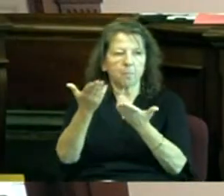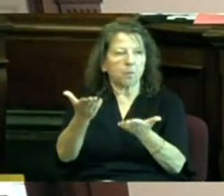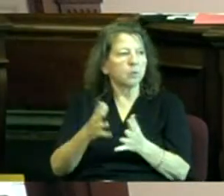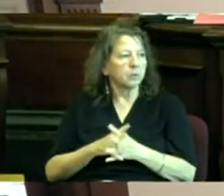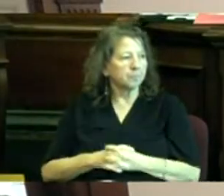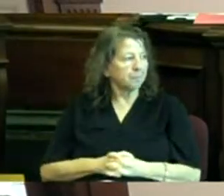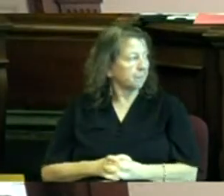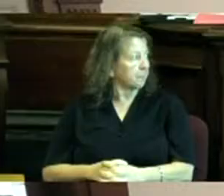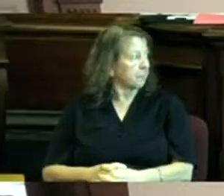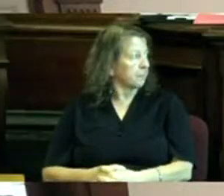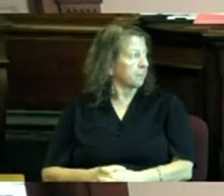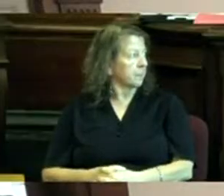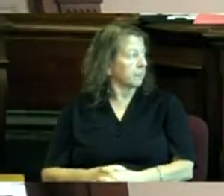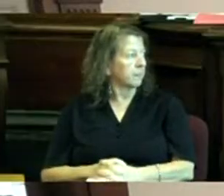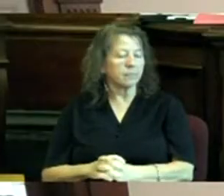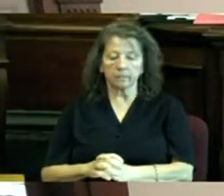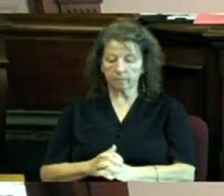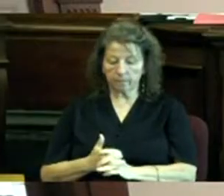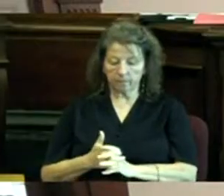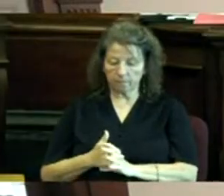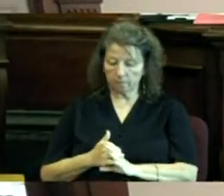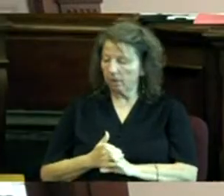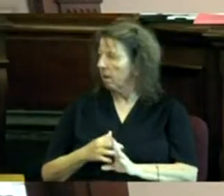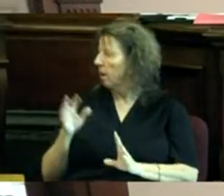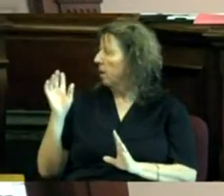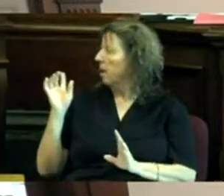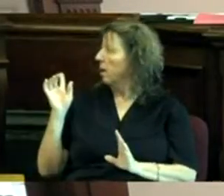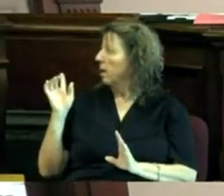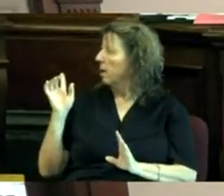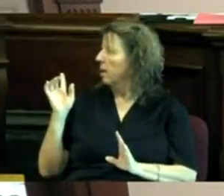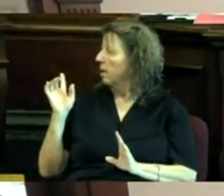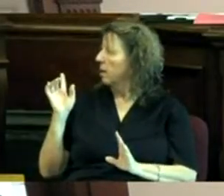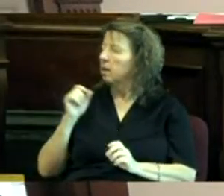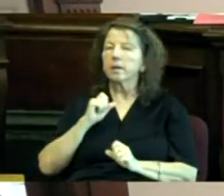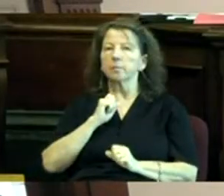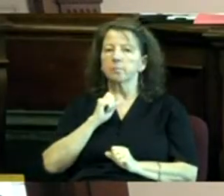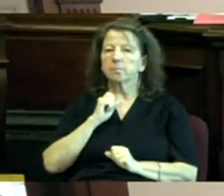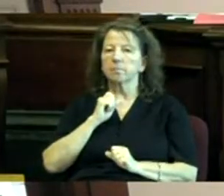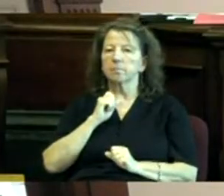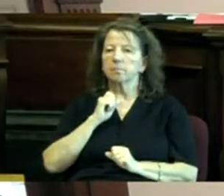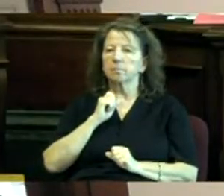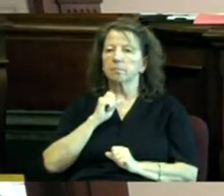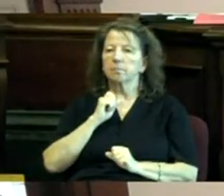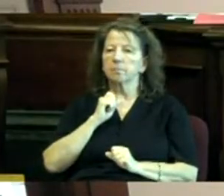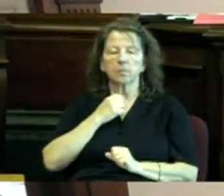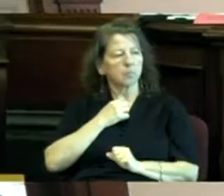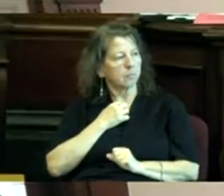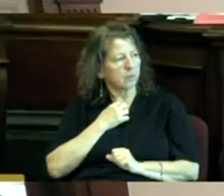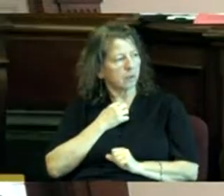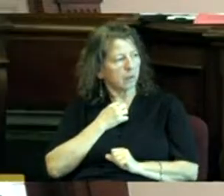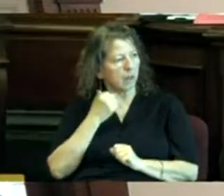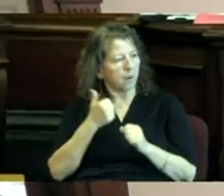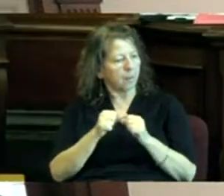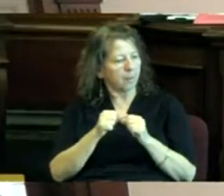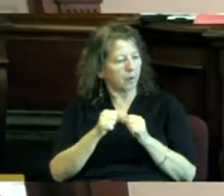grades. That is the that is the amendment that I am proposing to